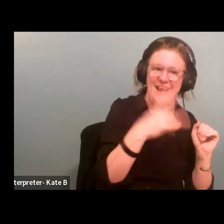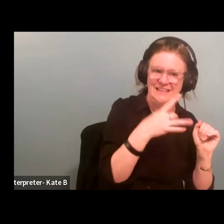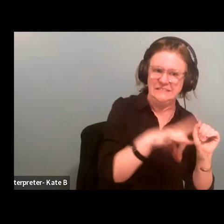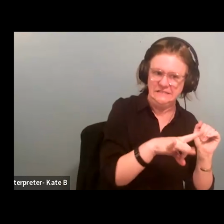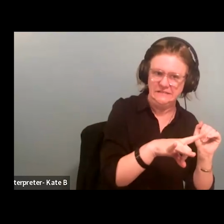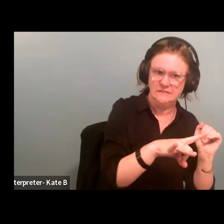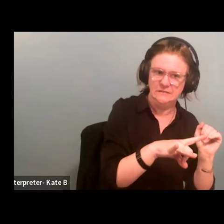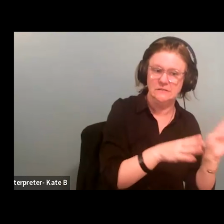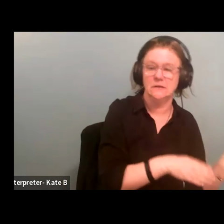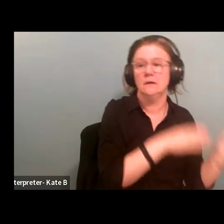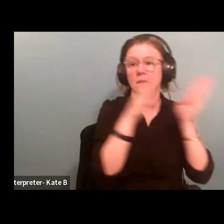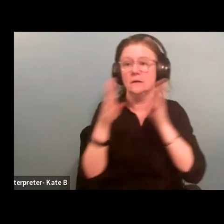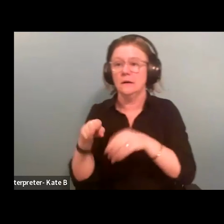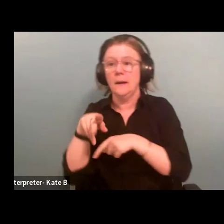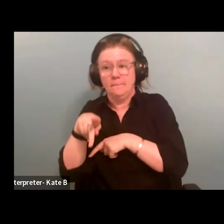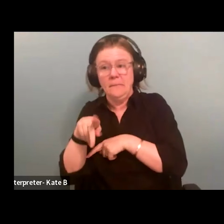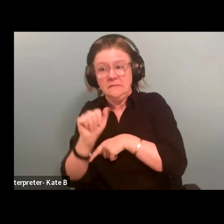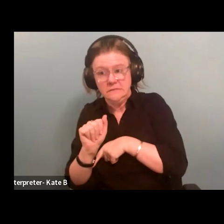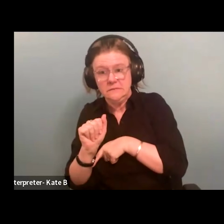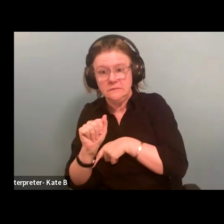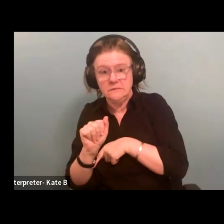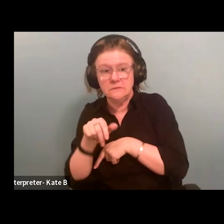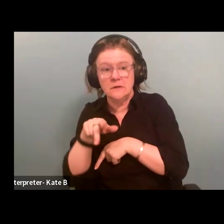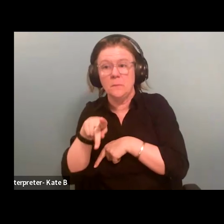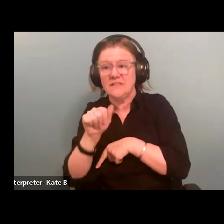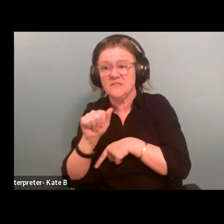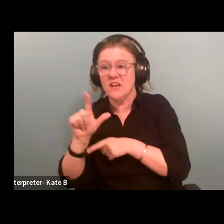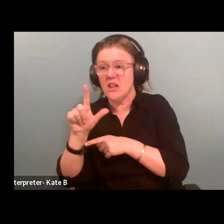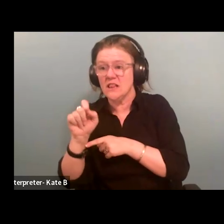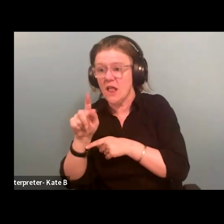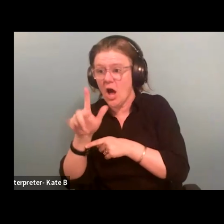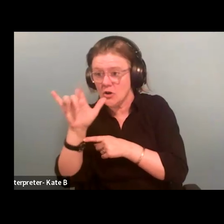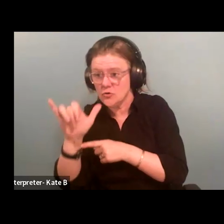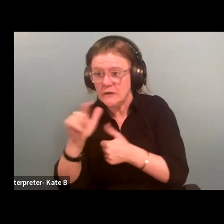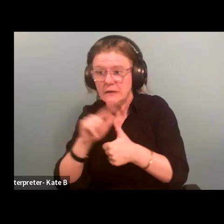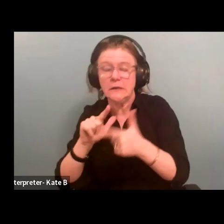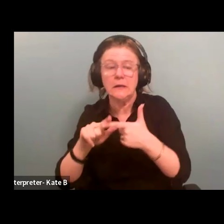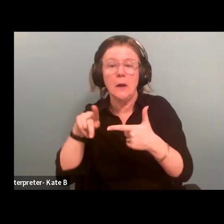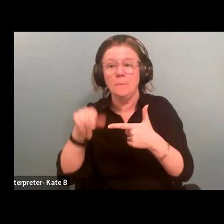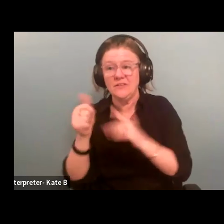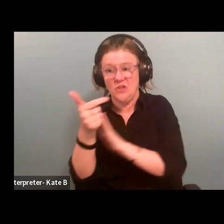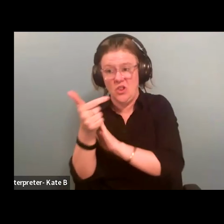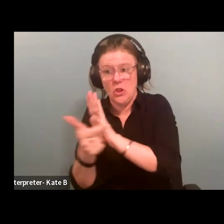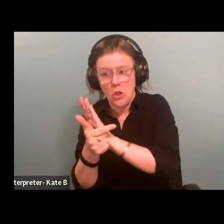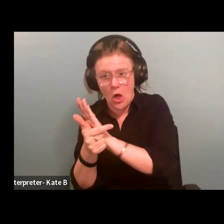In Pennsylvania, with the Pennsylvania Lottery and the Pennsylvania law, the Older Adult Protective Services